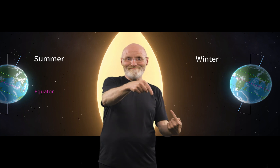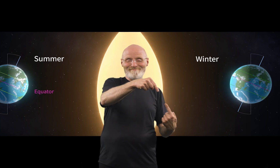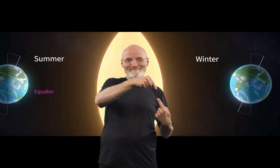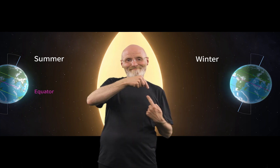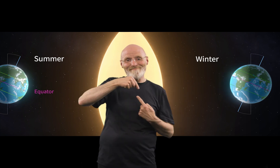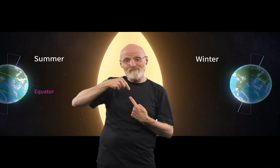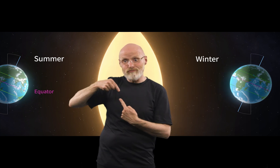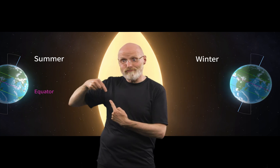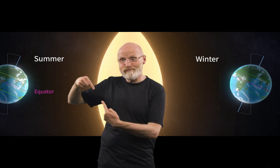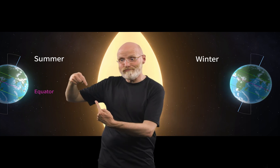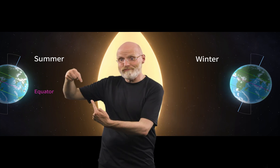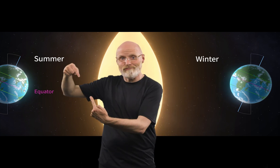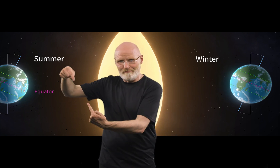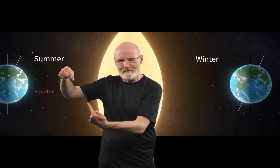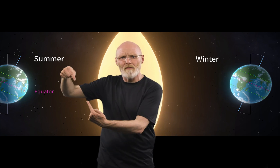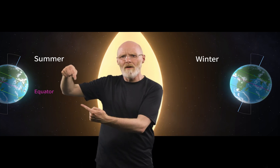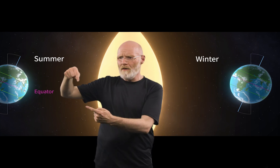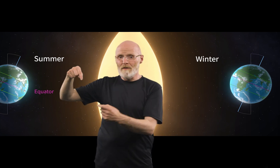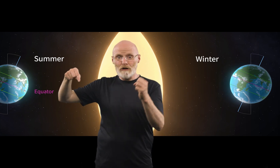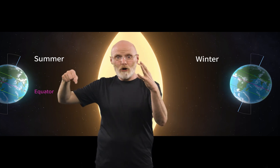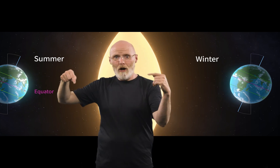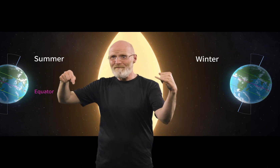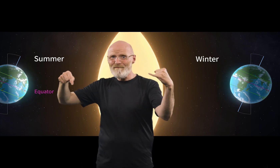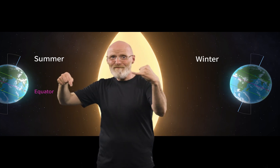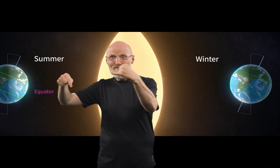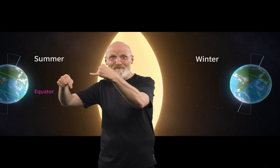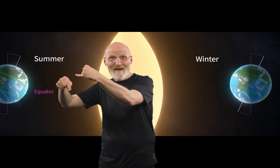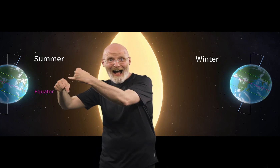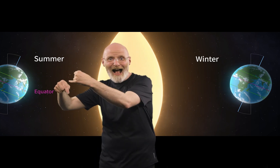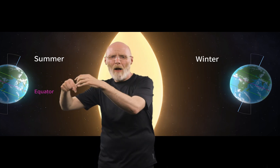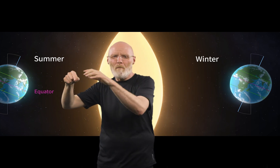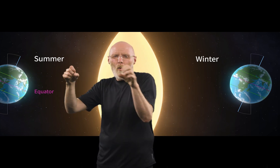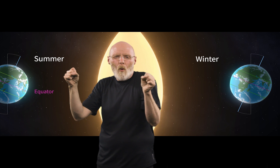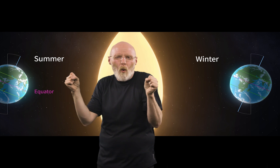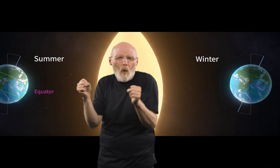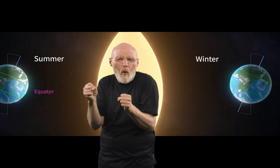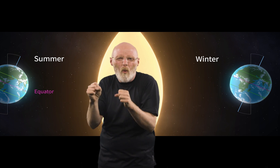You can see it here. But then as the earth travels around the sun, this changes and eventually it's the northern half